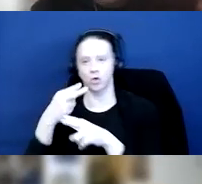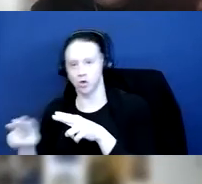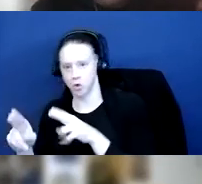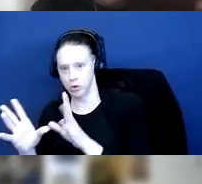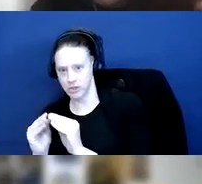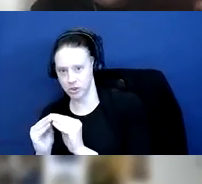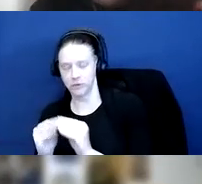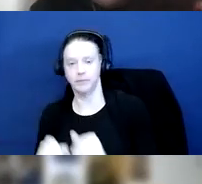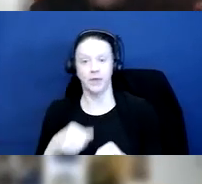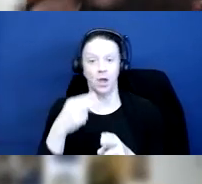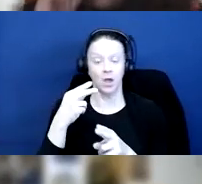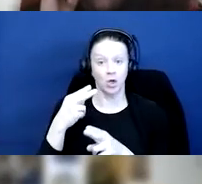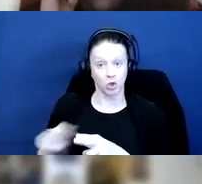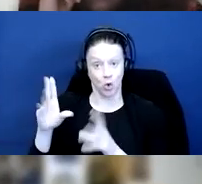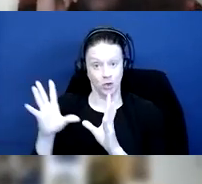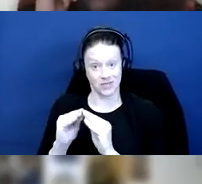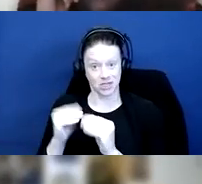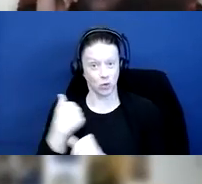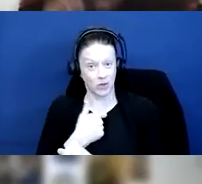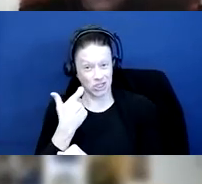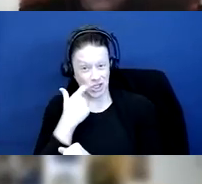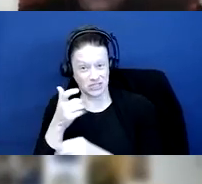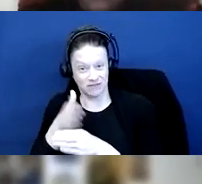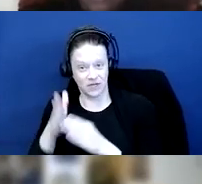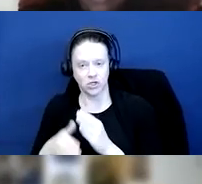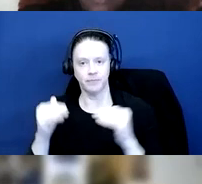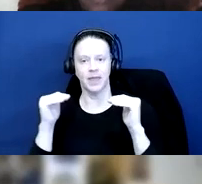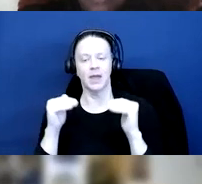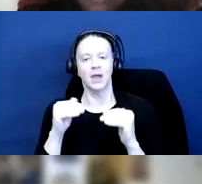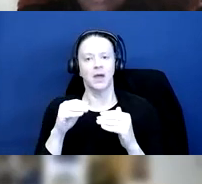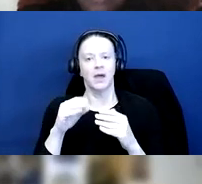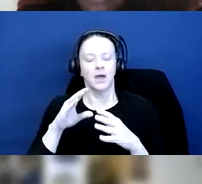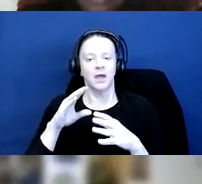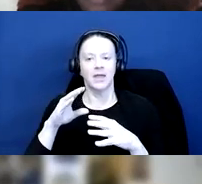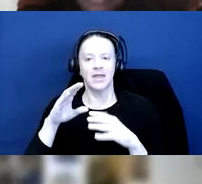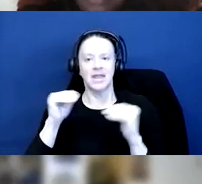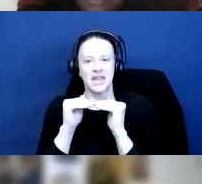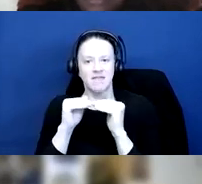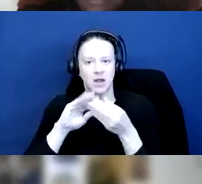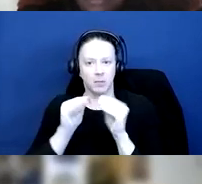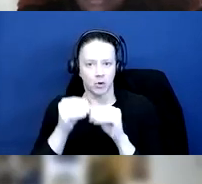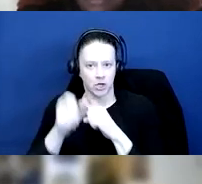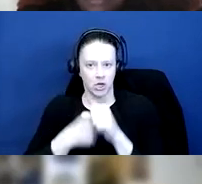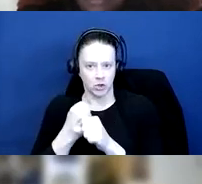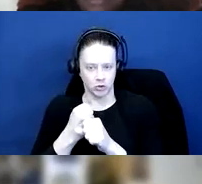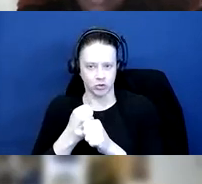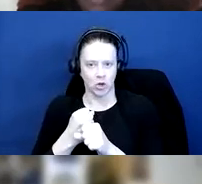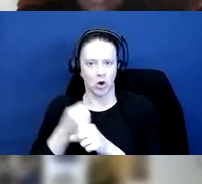A short session we just finished so even number of years are short sessions. Odd numbered years are long session.